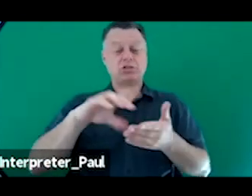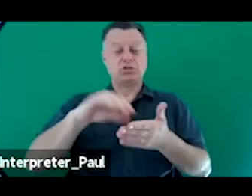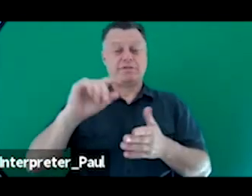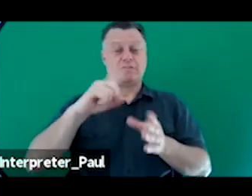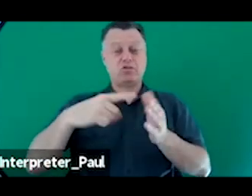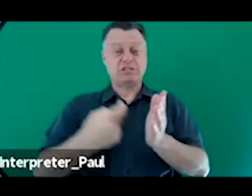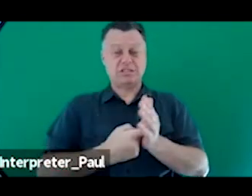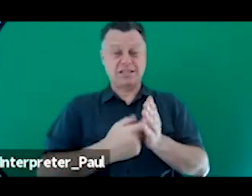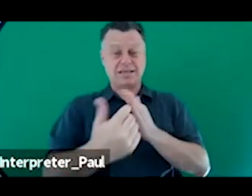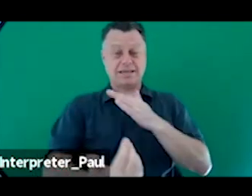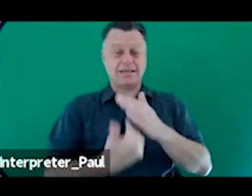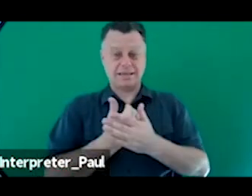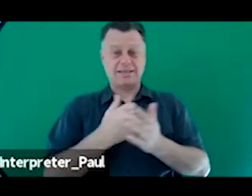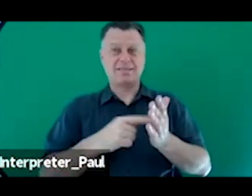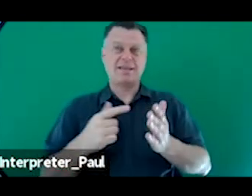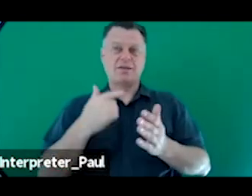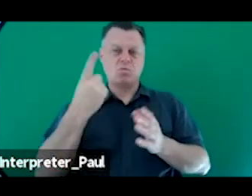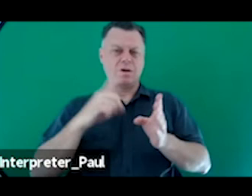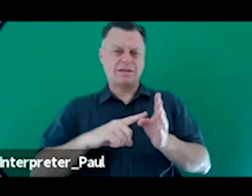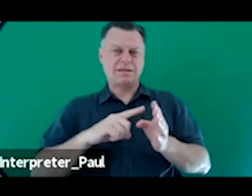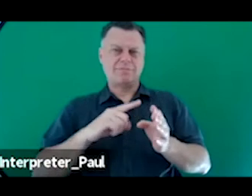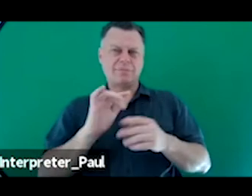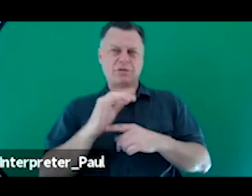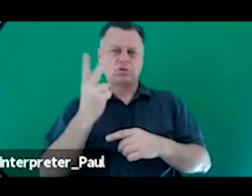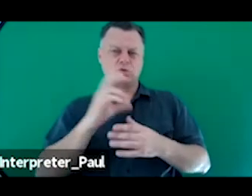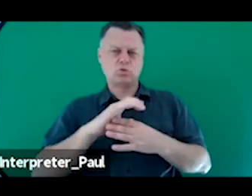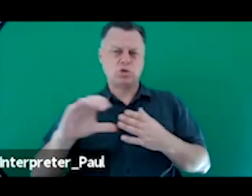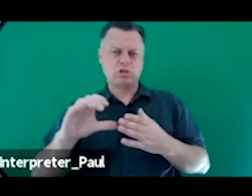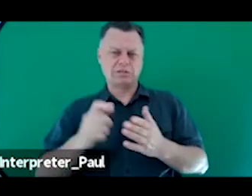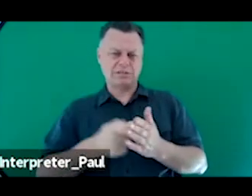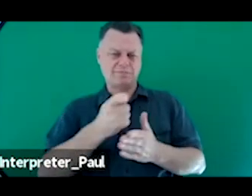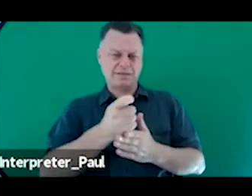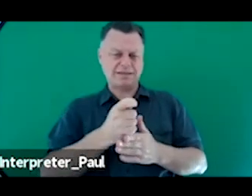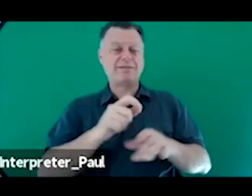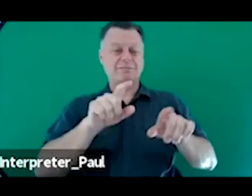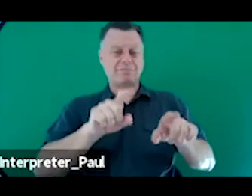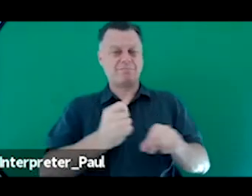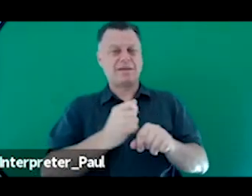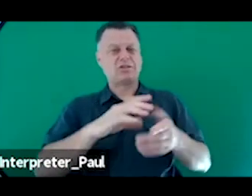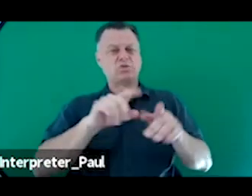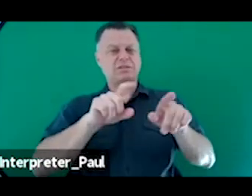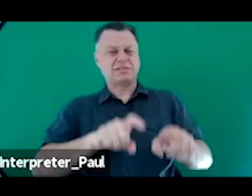about $2 every year in order to keep that student from year to year in terms of support services.